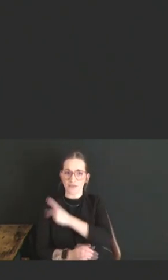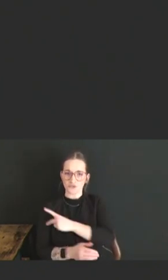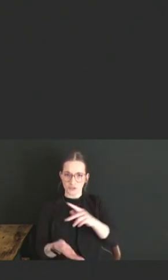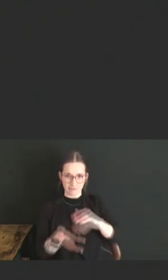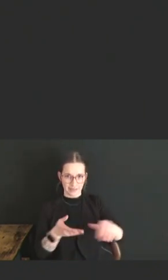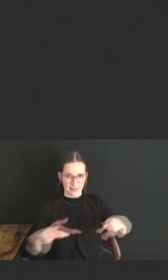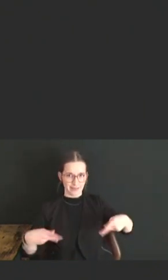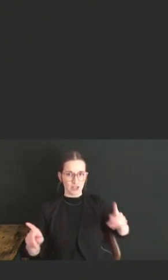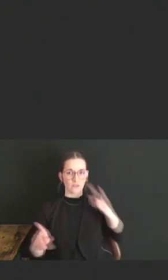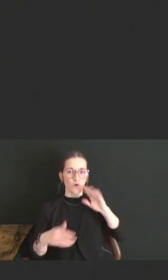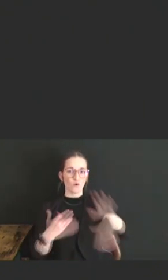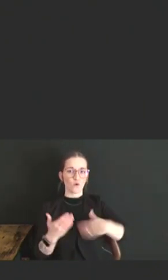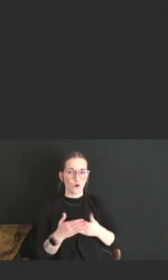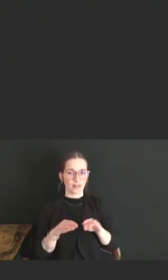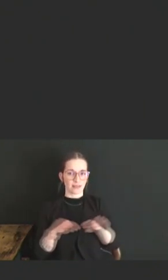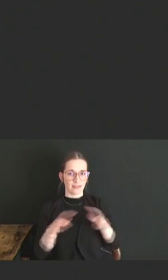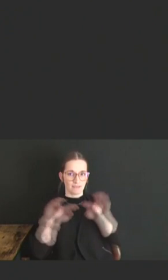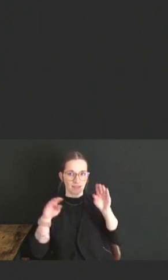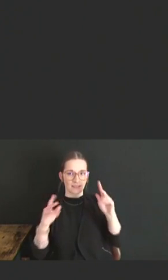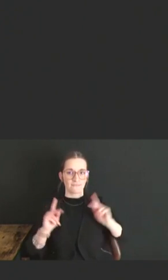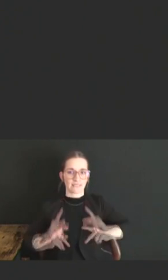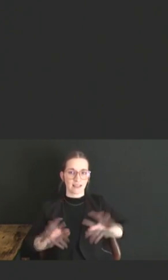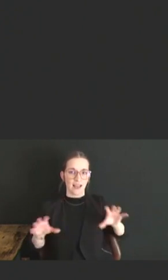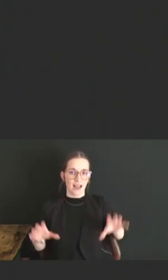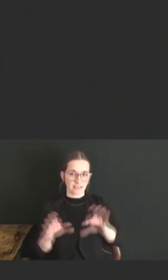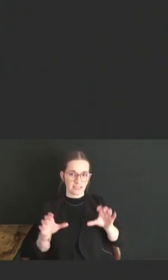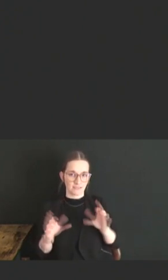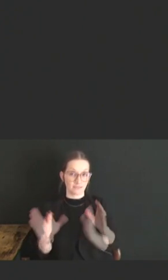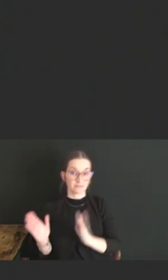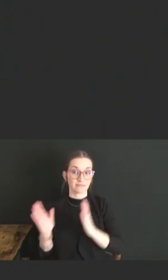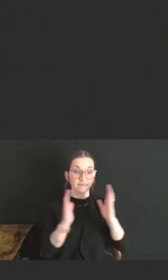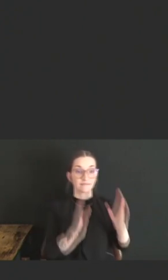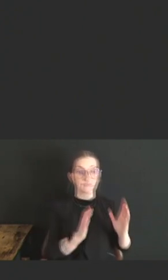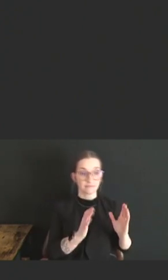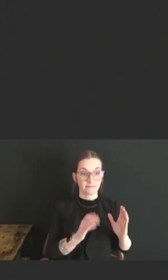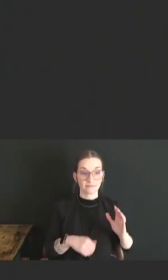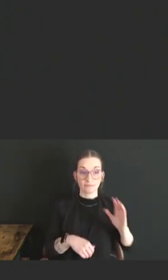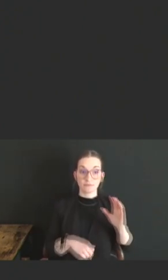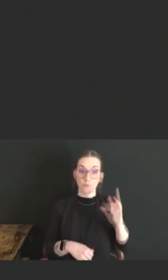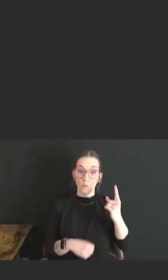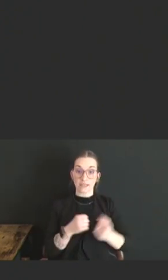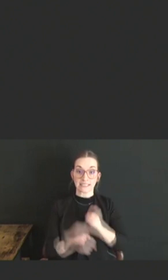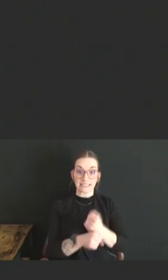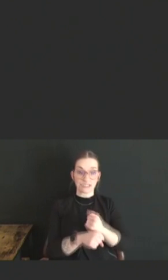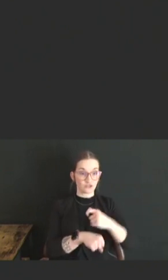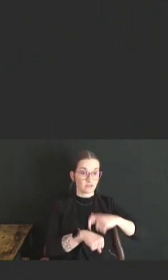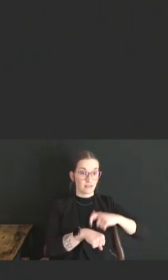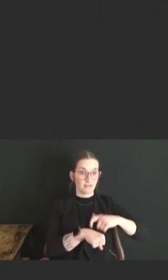and at the time of the one-year provider's survey, 86 percent were cleared for all levels of physical